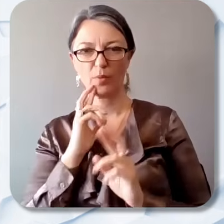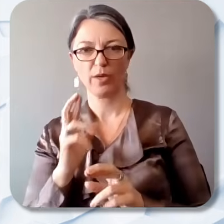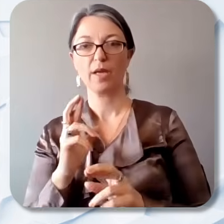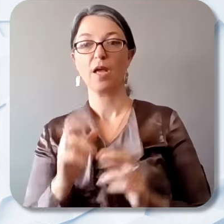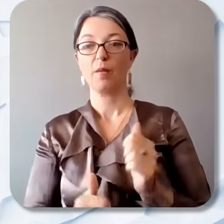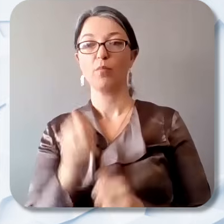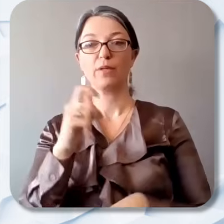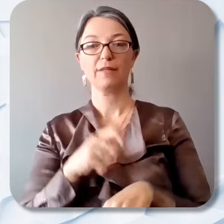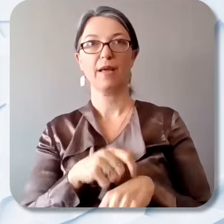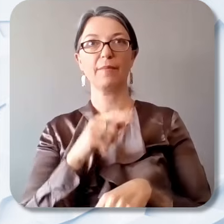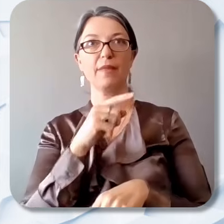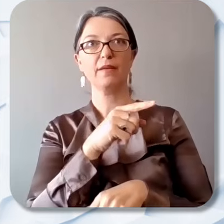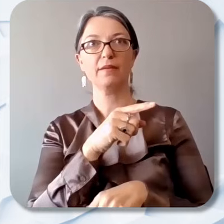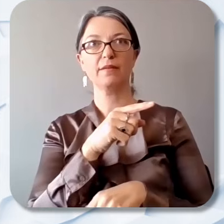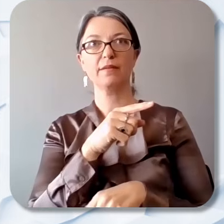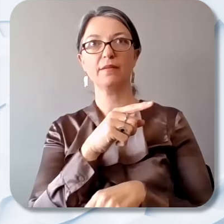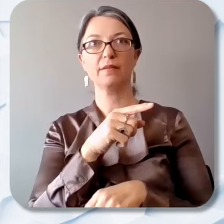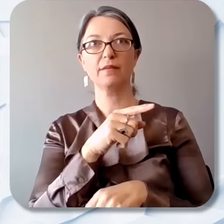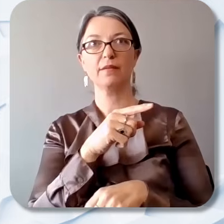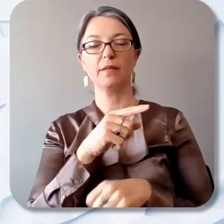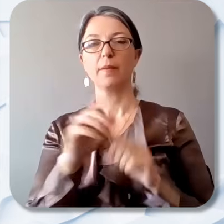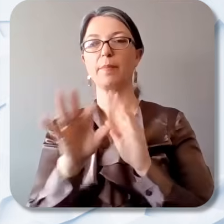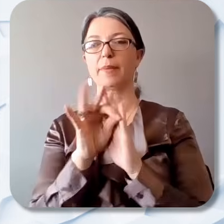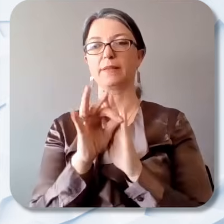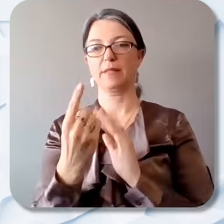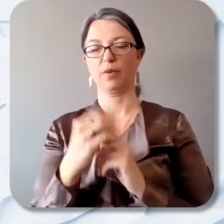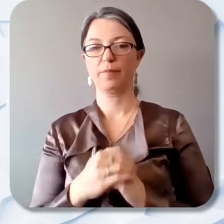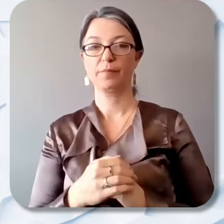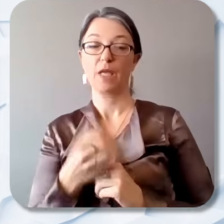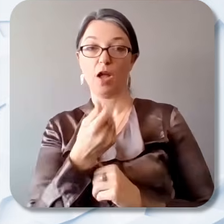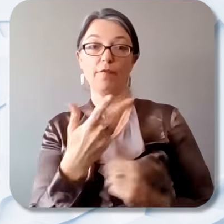But you may have some superintendents who are very attuned to this type of information,